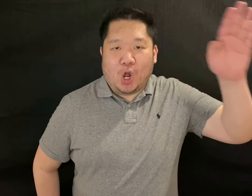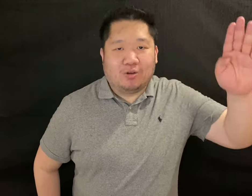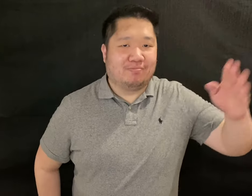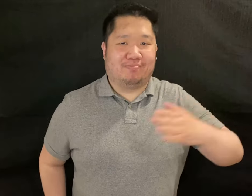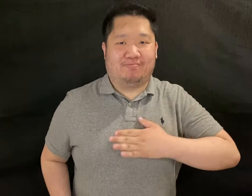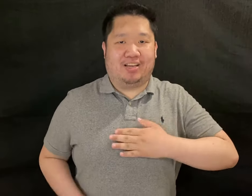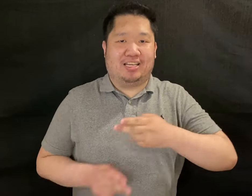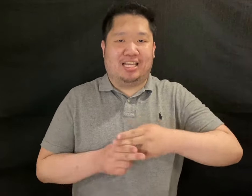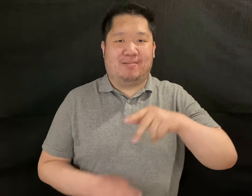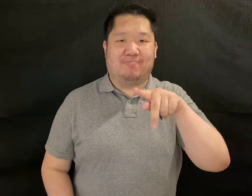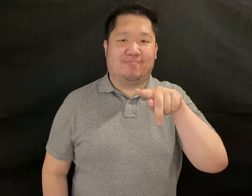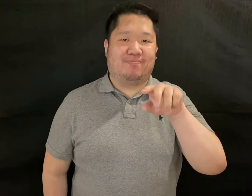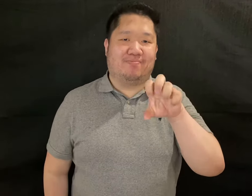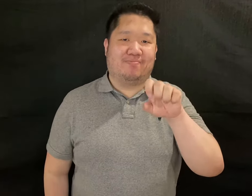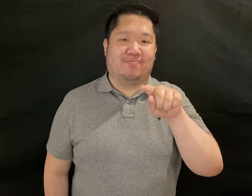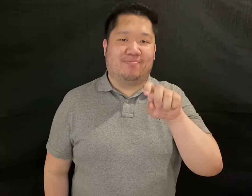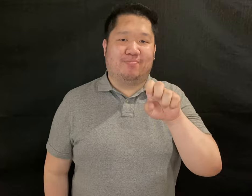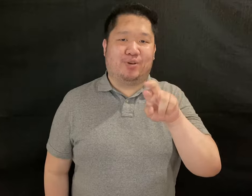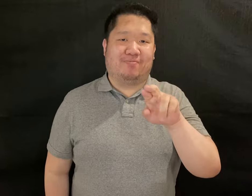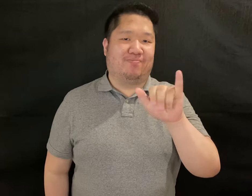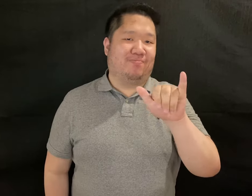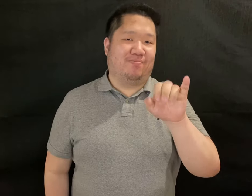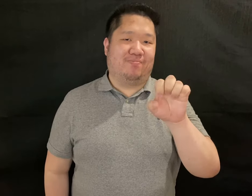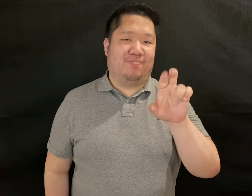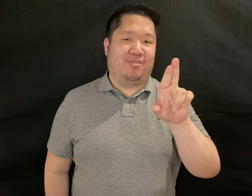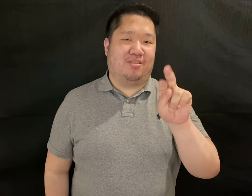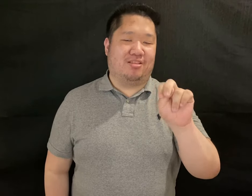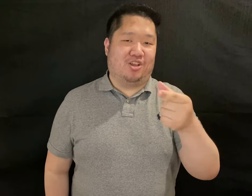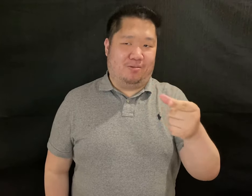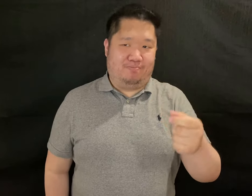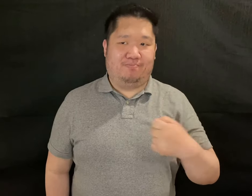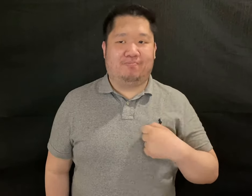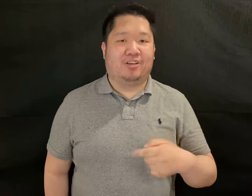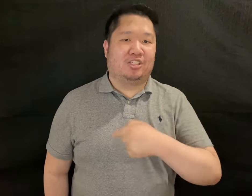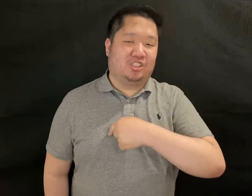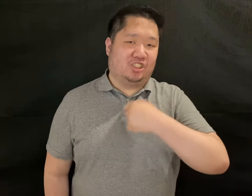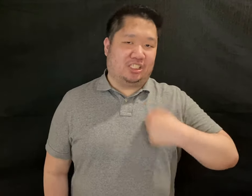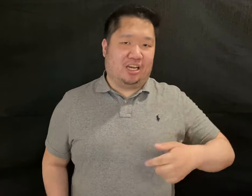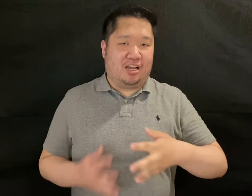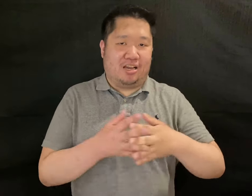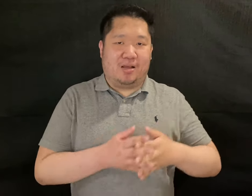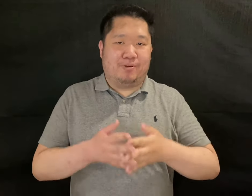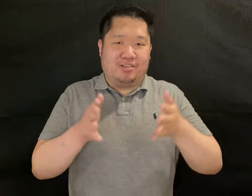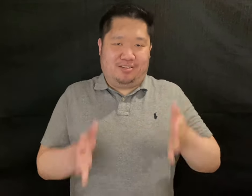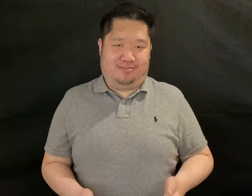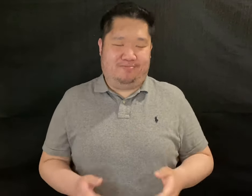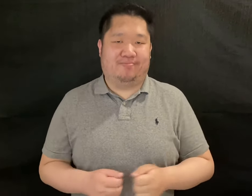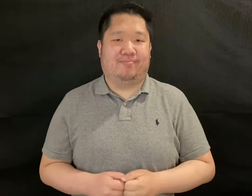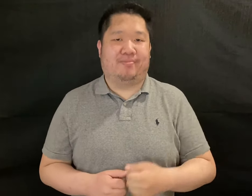Hello, my name is Peter Yeung. I am Chinese-American and